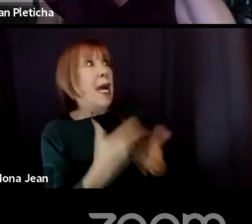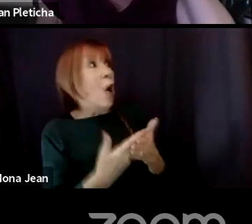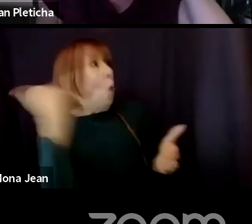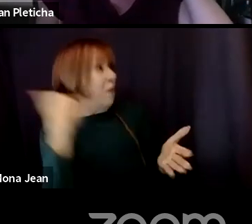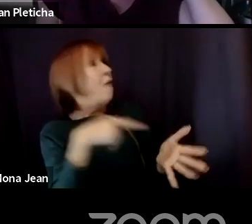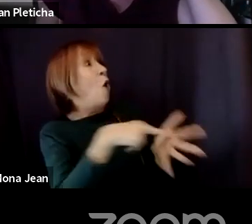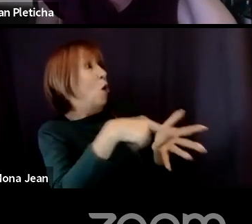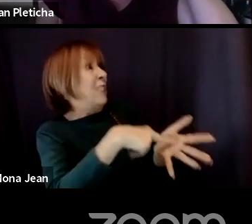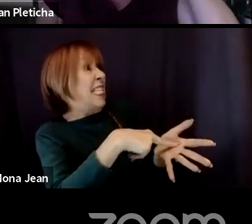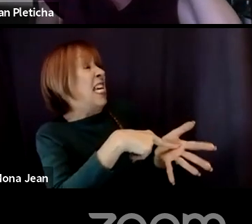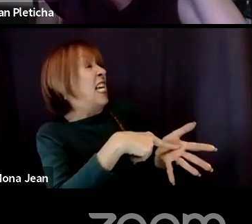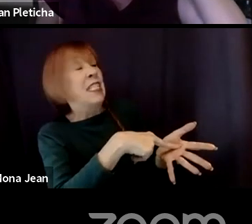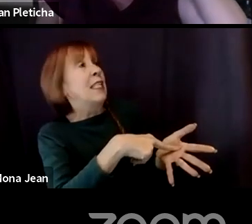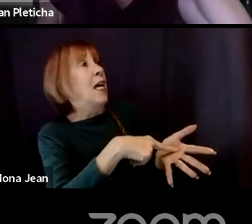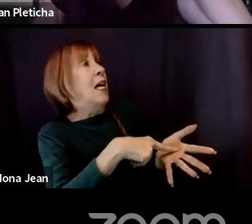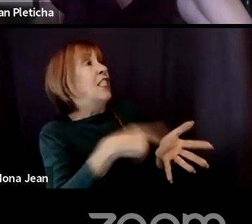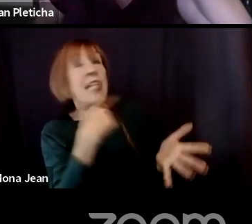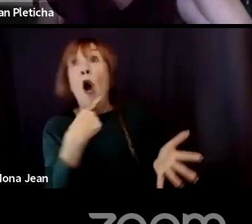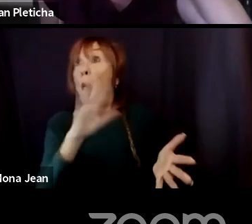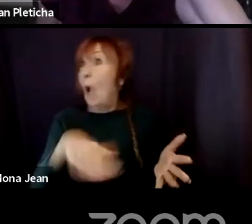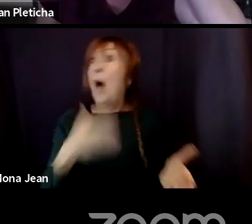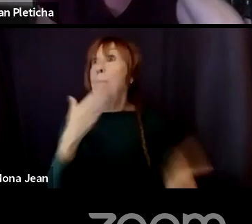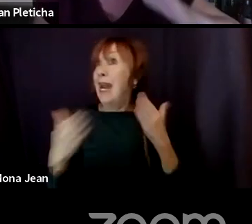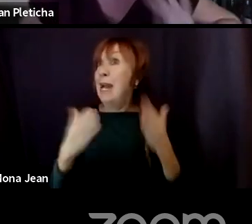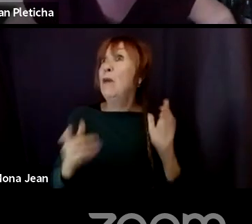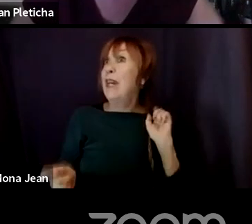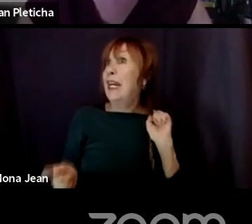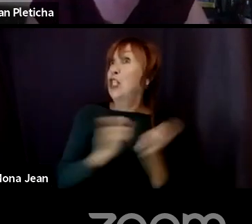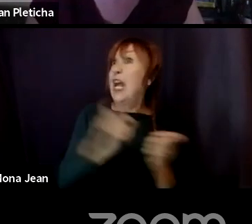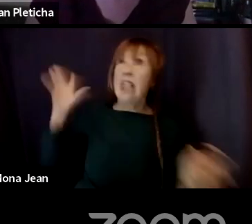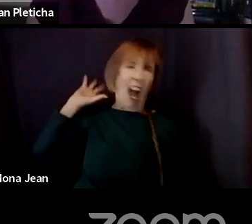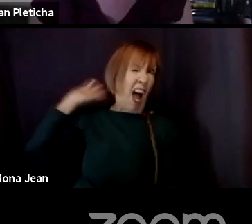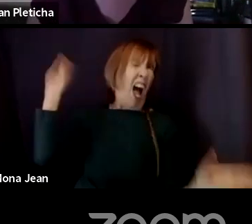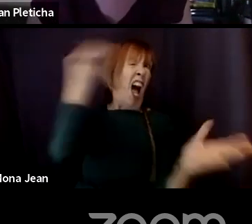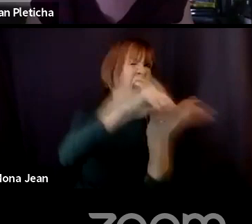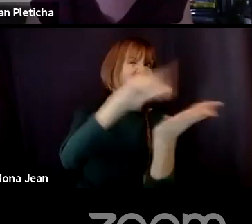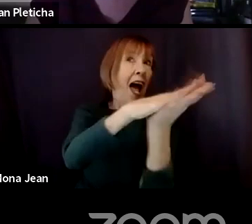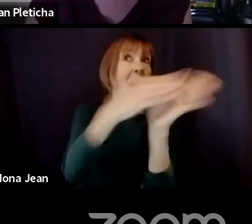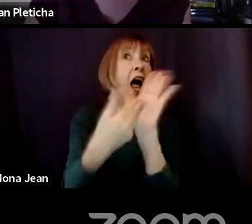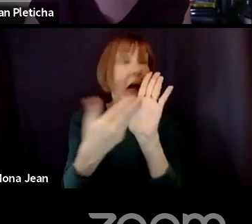why does it say draft one? And you're like, oh. By the way, Cory, that might happen,